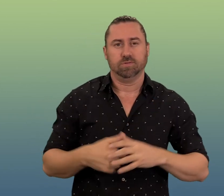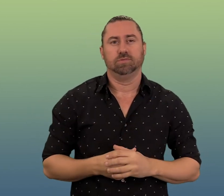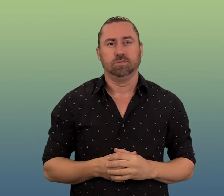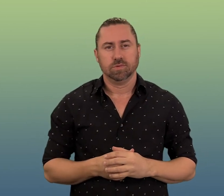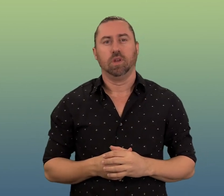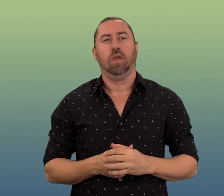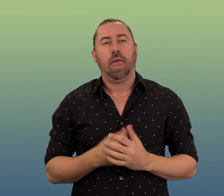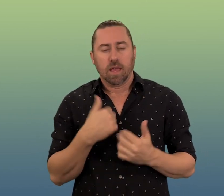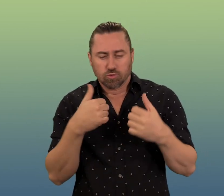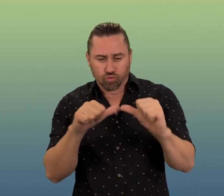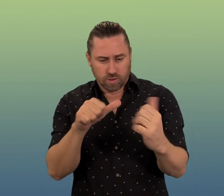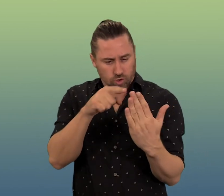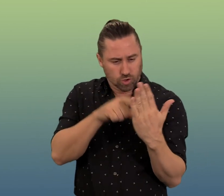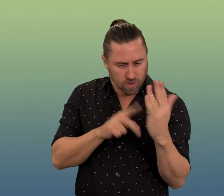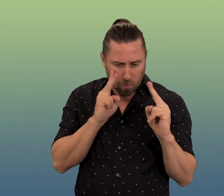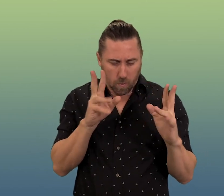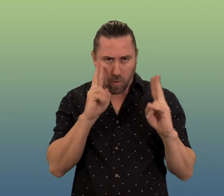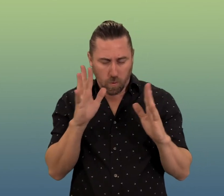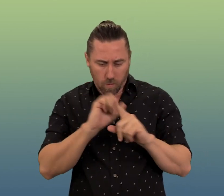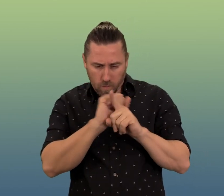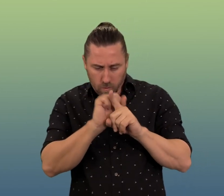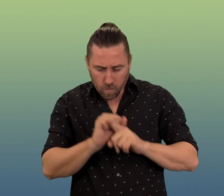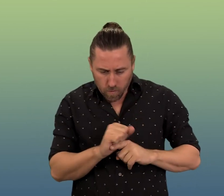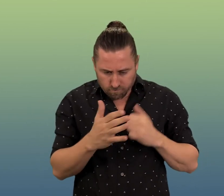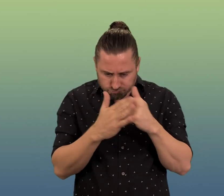Continue refinement of our strategy and action plans